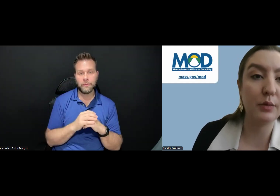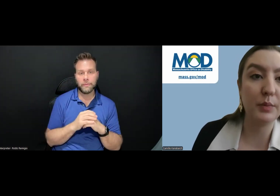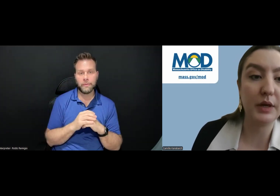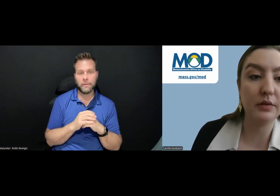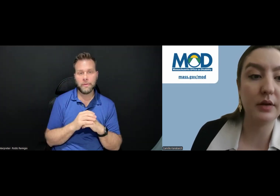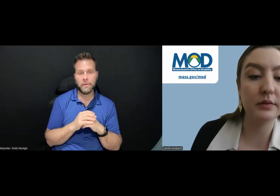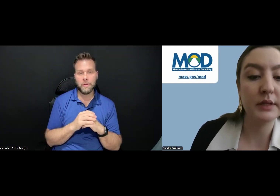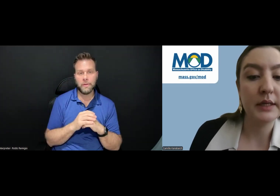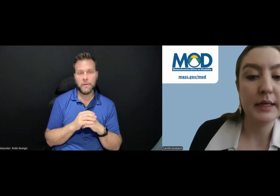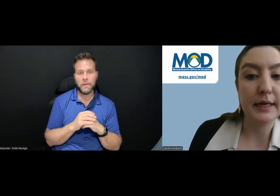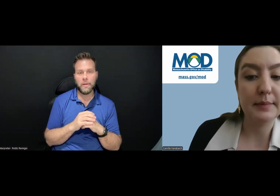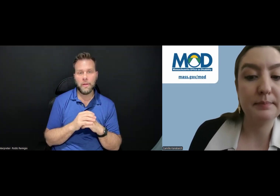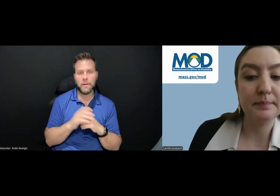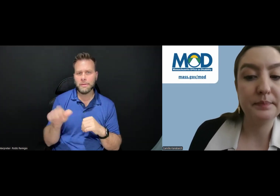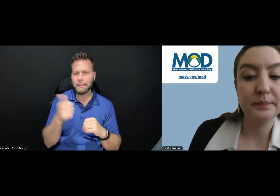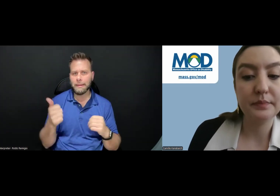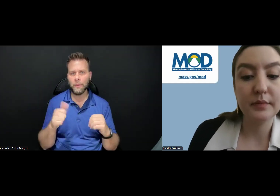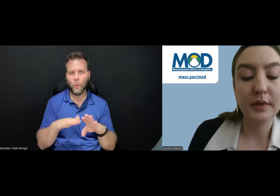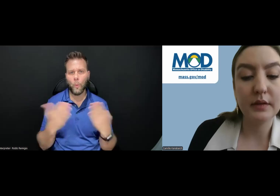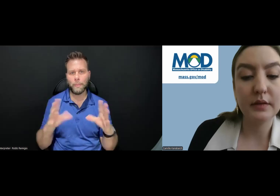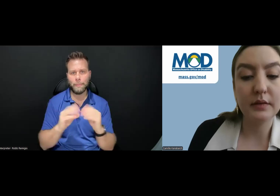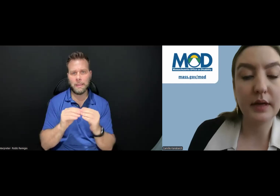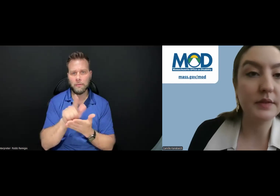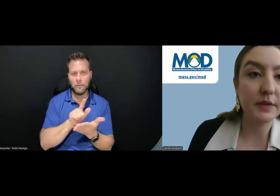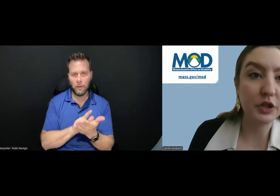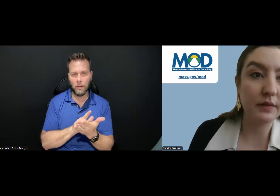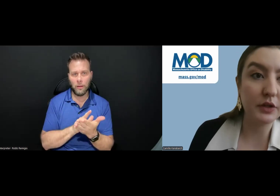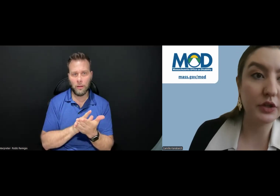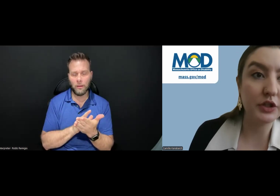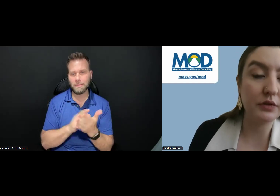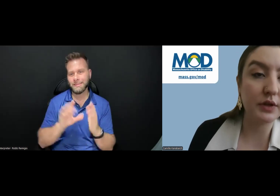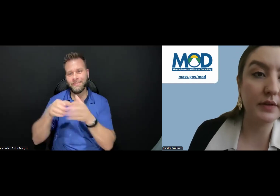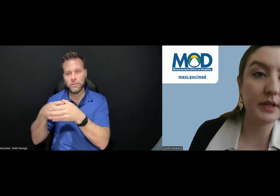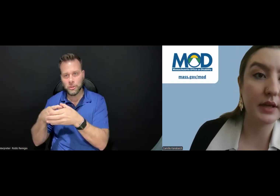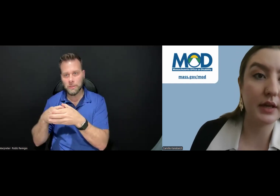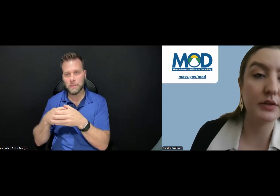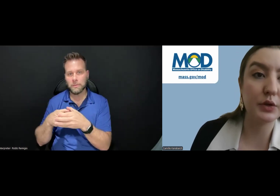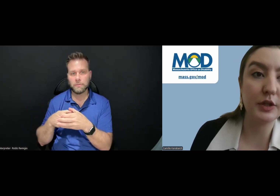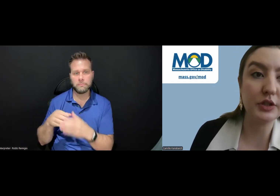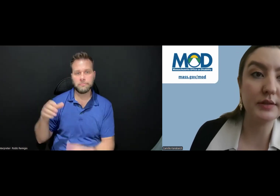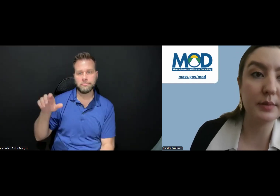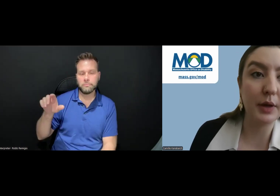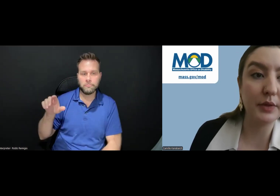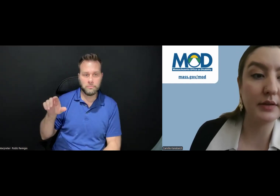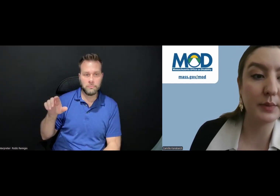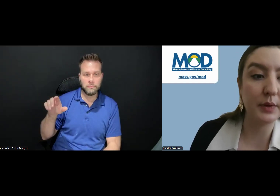point you in the right direction. There's also an Open Meeting Law, uhm, kind of division of the Attorney General's Office